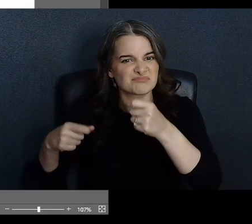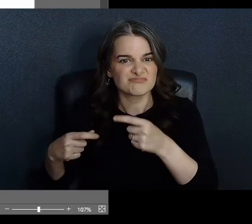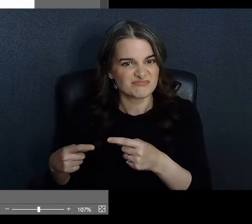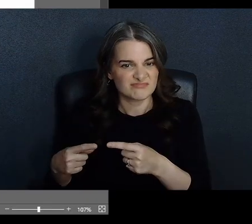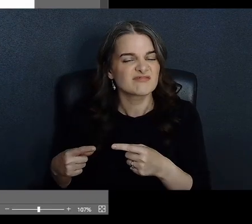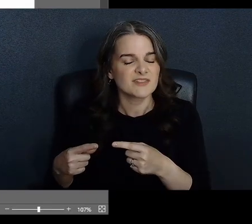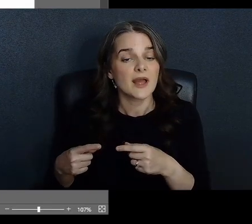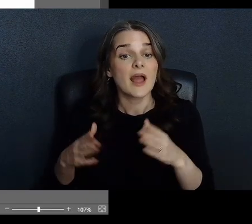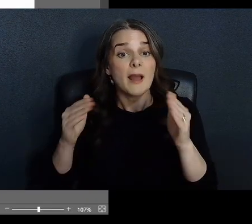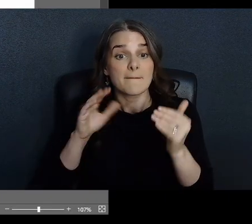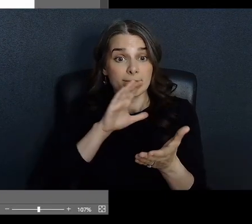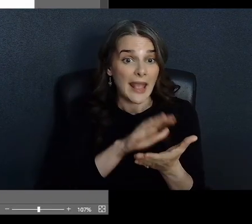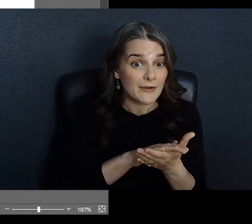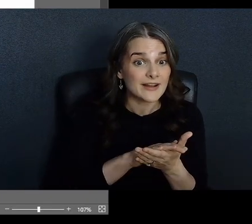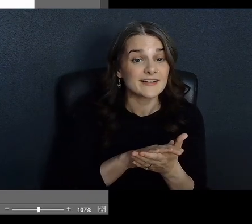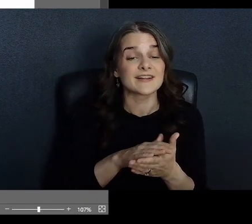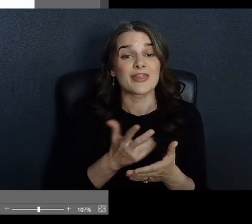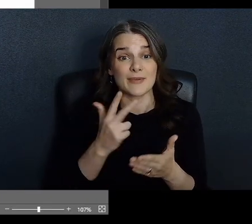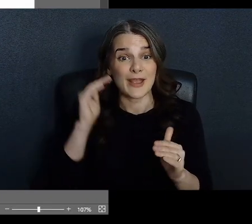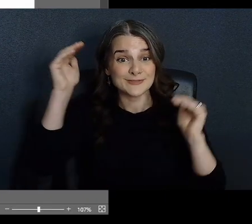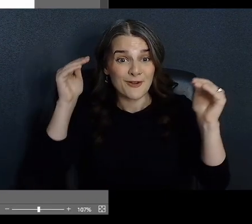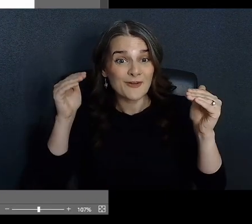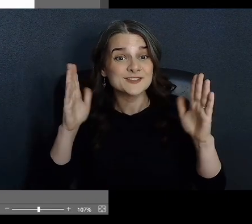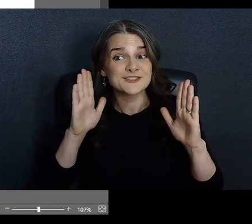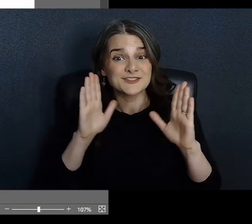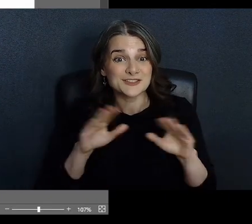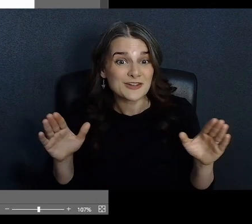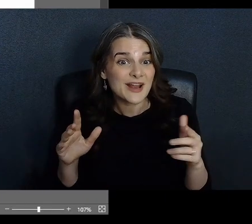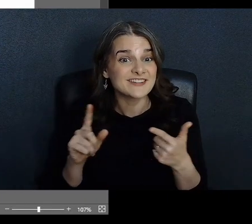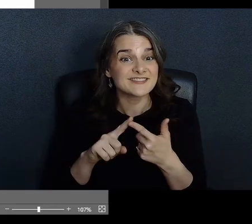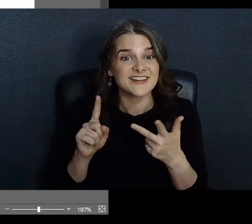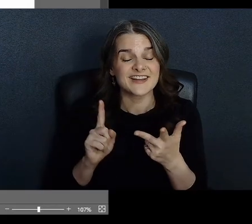and recently became a grandmother, which I'm very proud of, of a little baby girl.